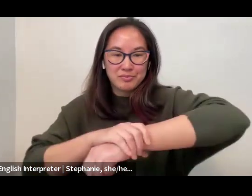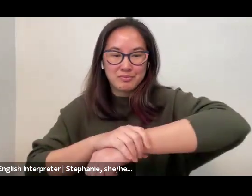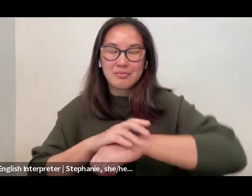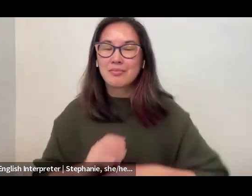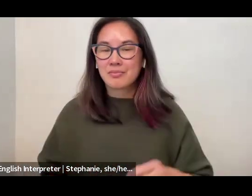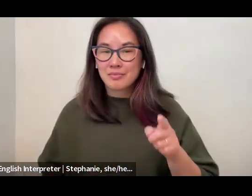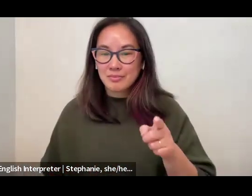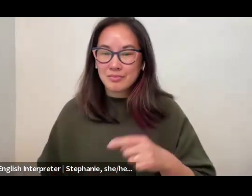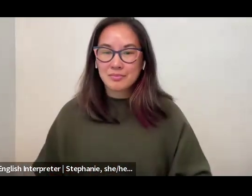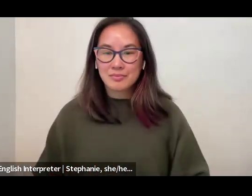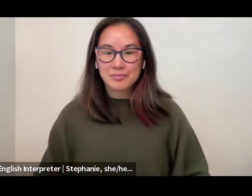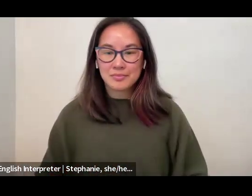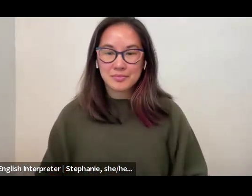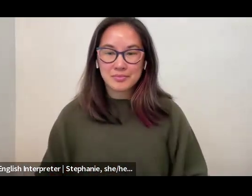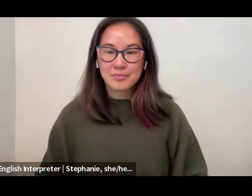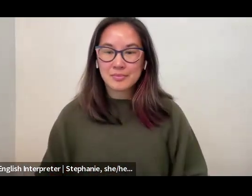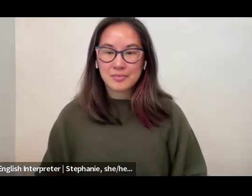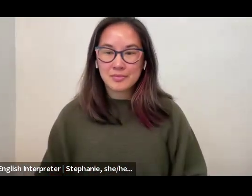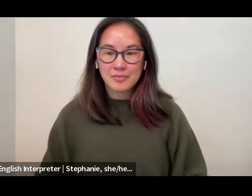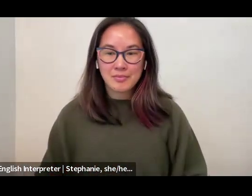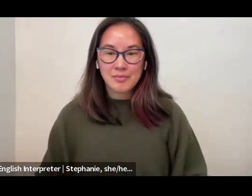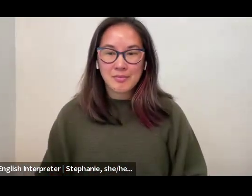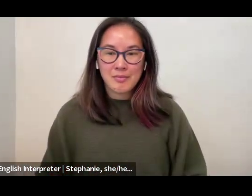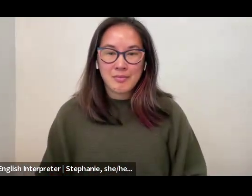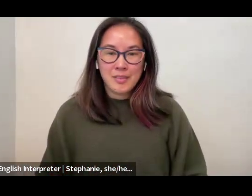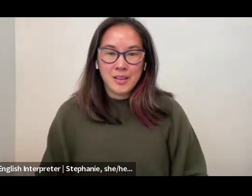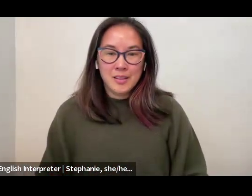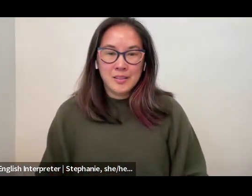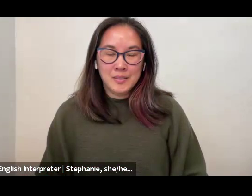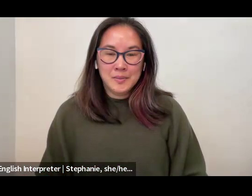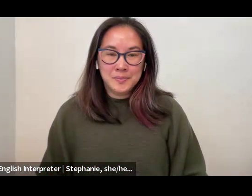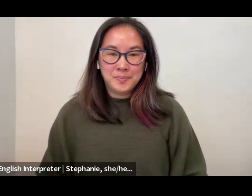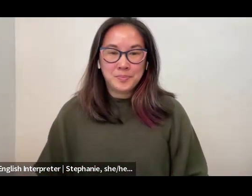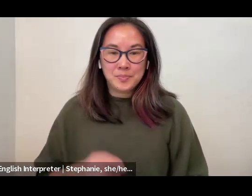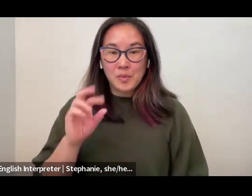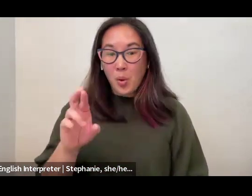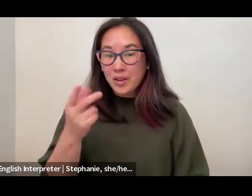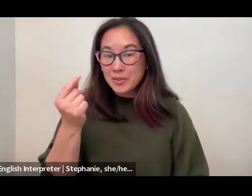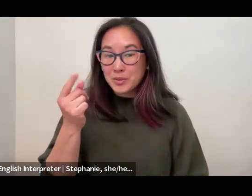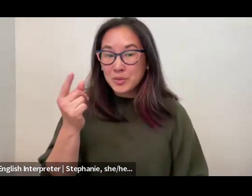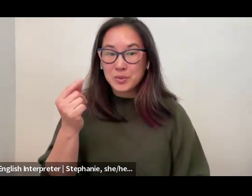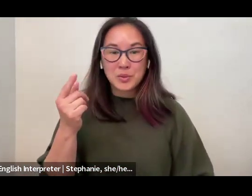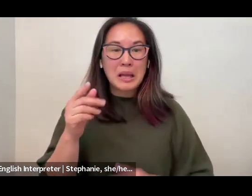Or if it's comfortable, you can squeeze a handheld weight behind your knee as you lift.